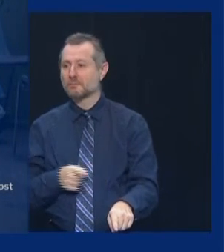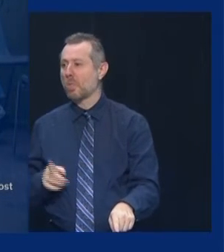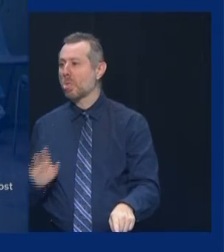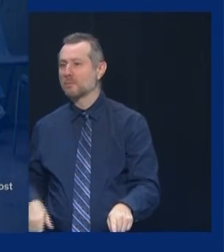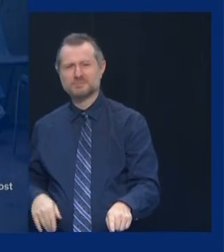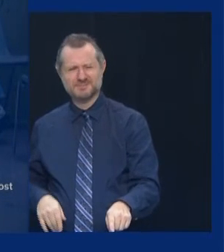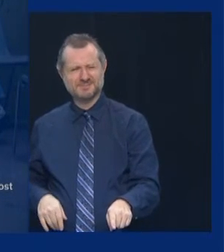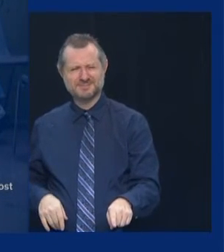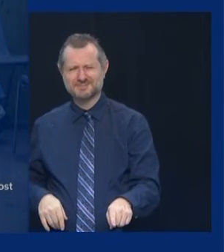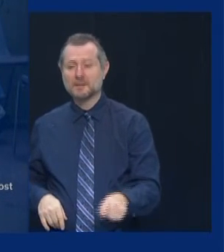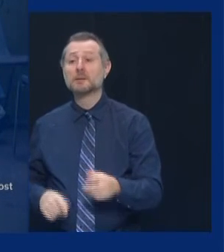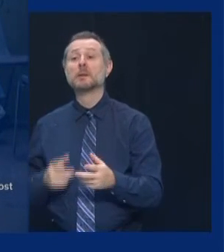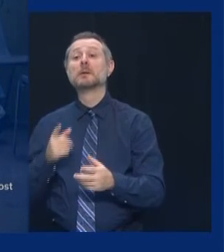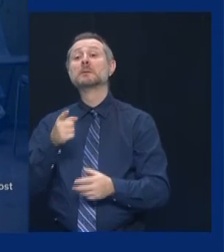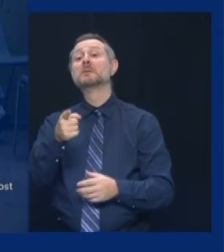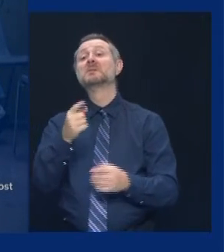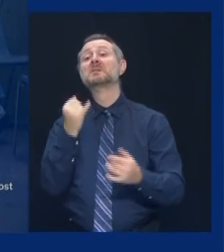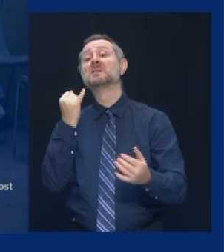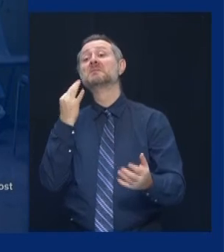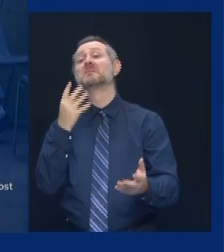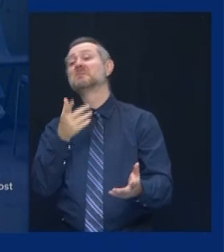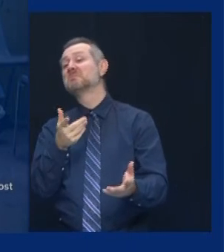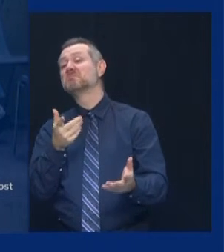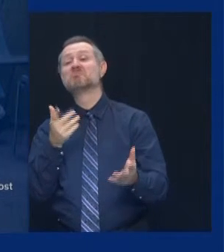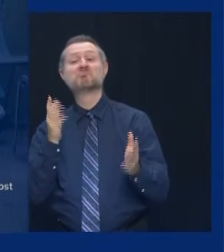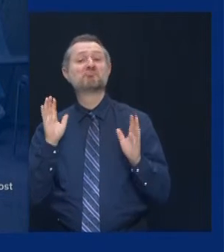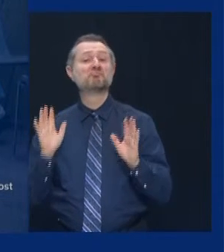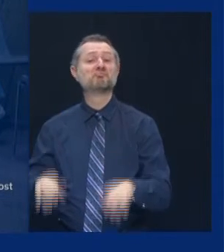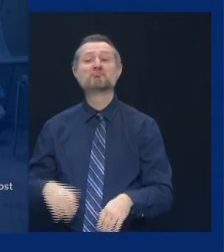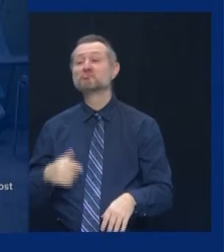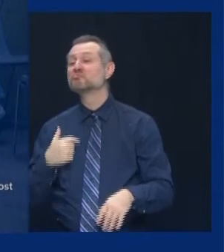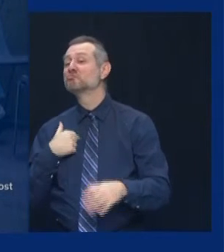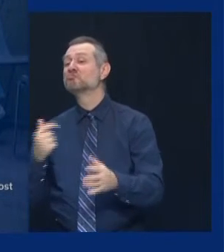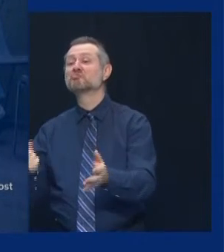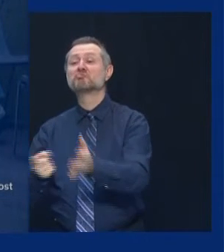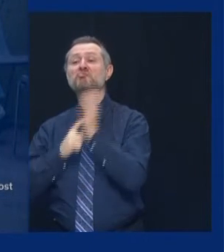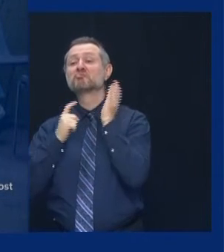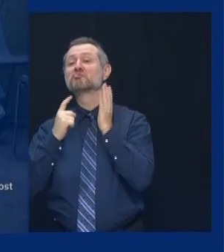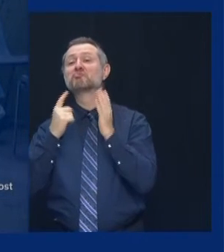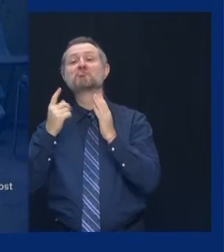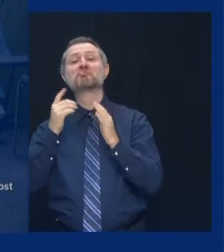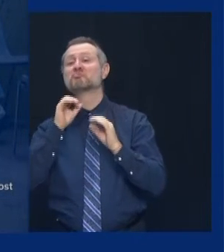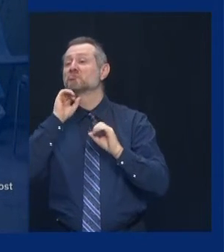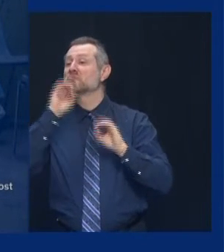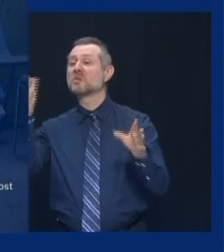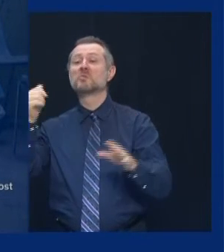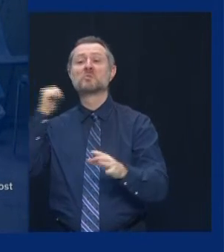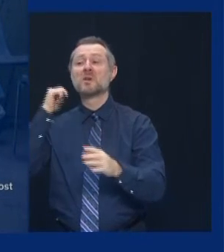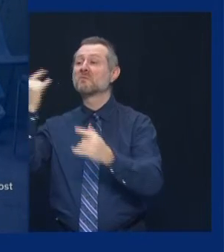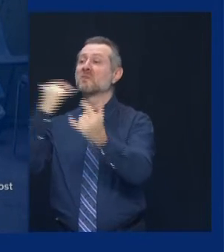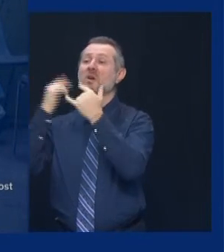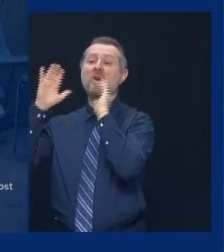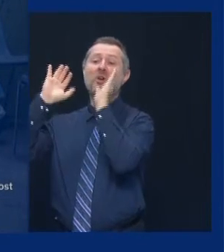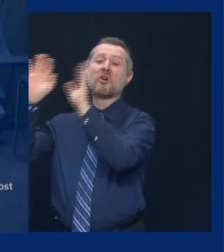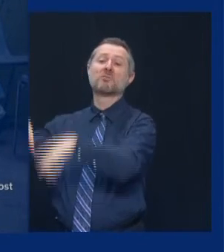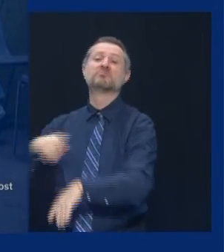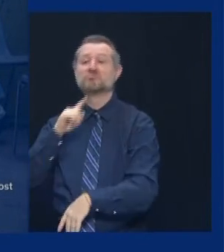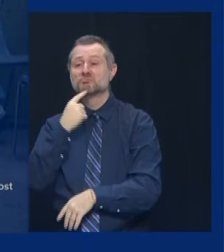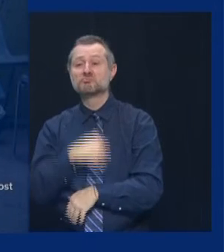SOMETHING, WE'RE DOING NOTHING IS ACTUALLY A REFERMENT OF ACTION.